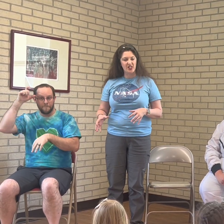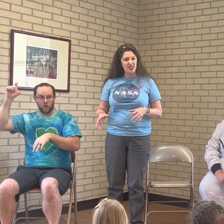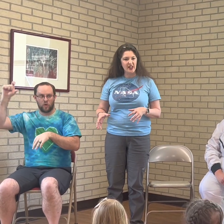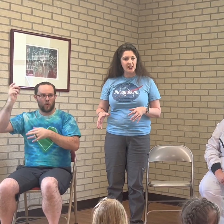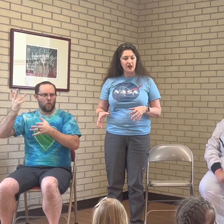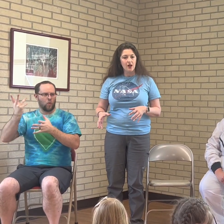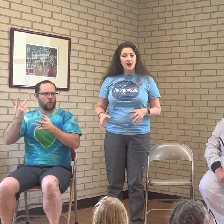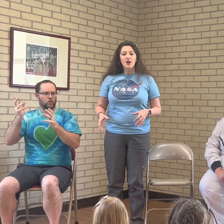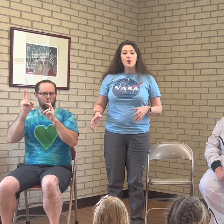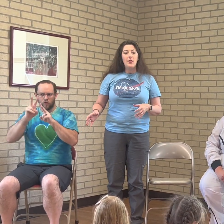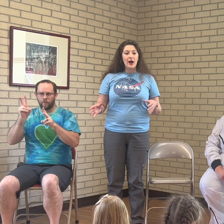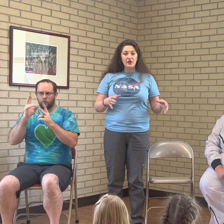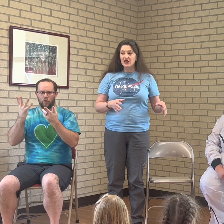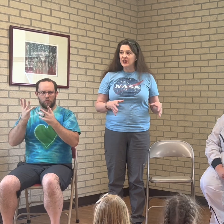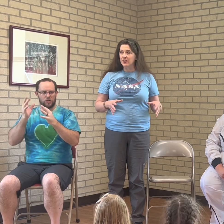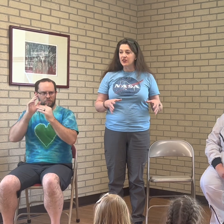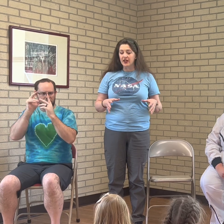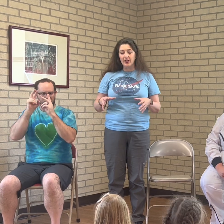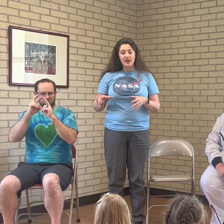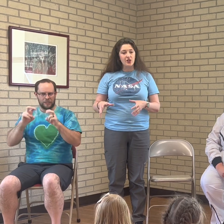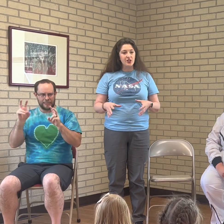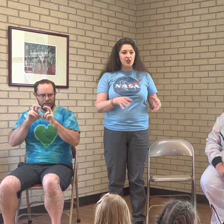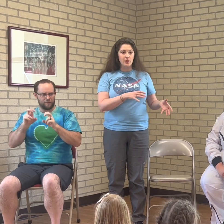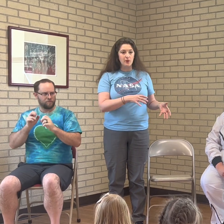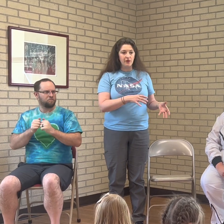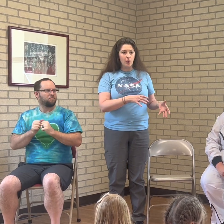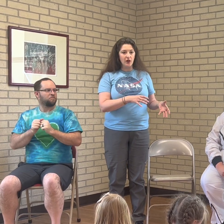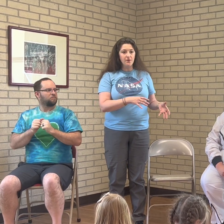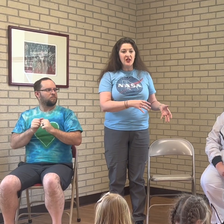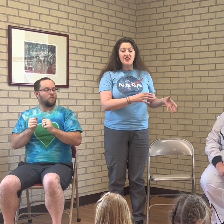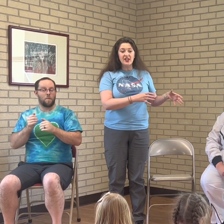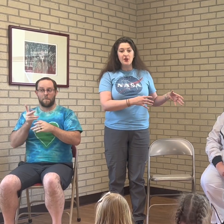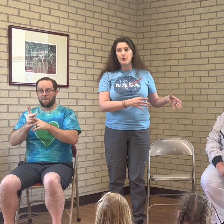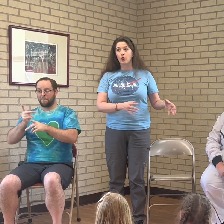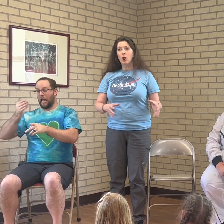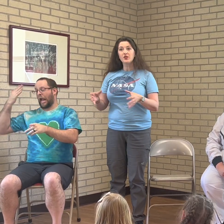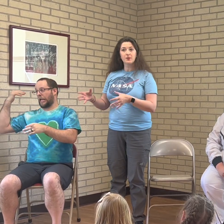should study it. Back when they sent the astronauts to the Moon before, they actually drove some